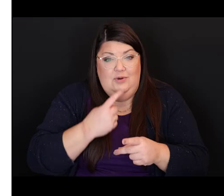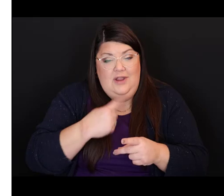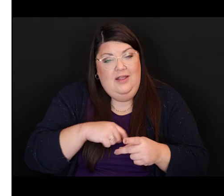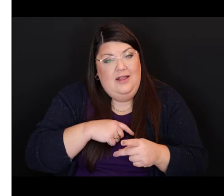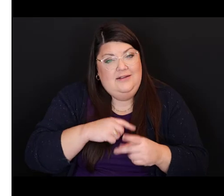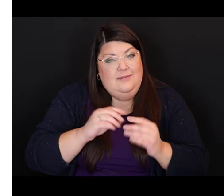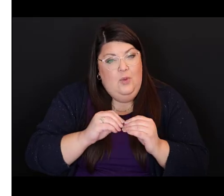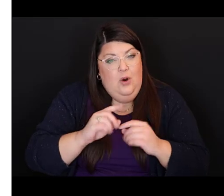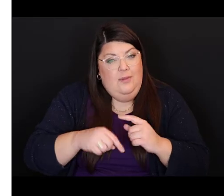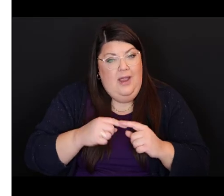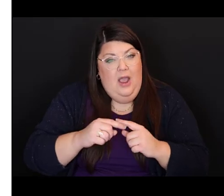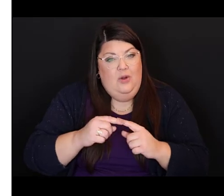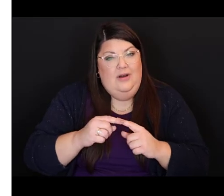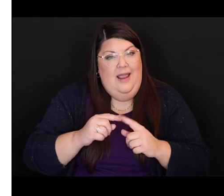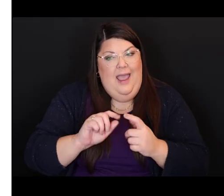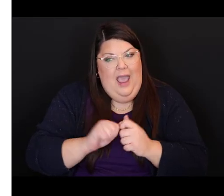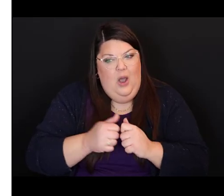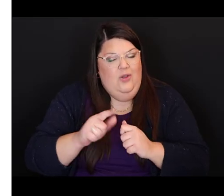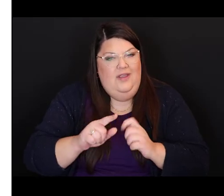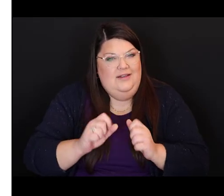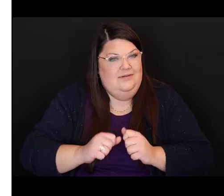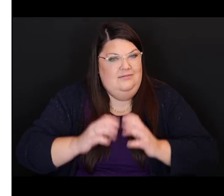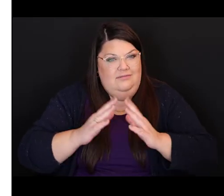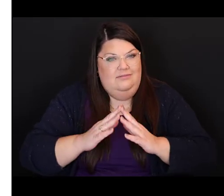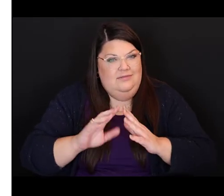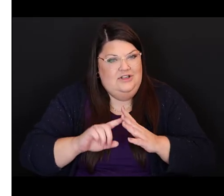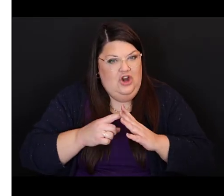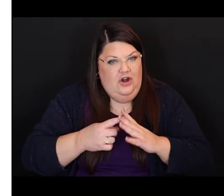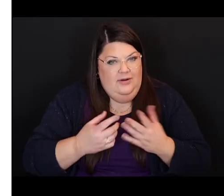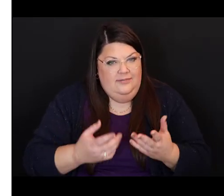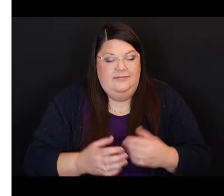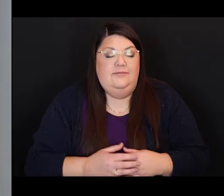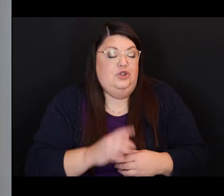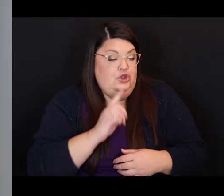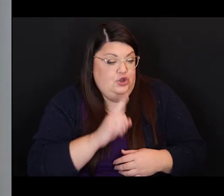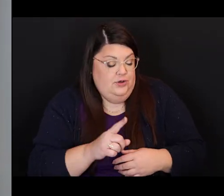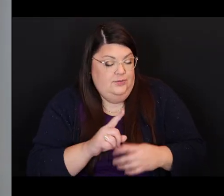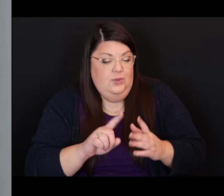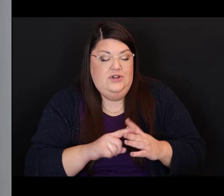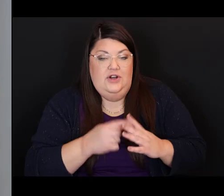the evolution and how this product came to be? [John] Yeah absolutely. We started to talk about